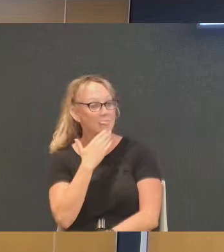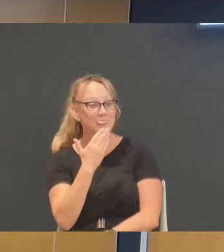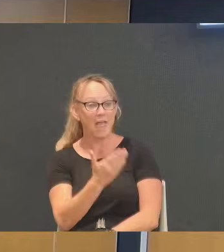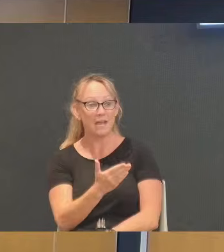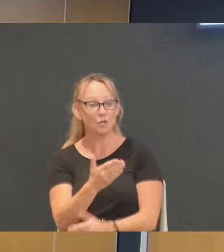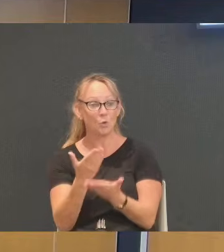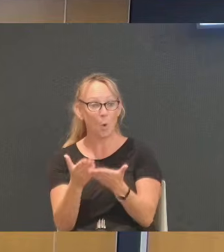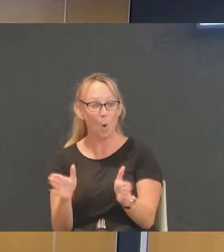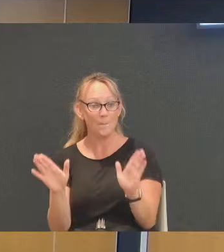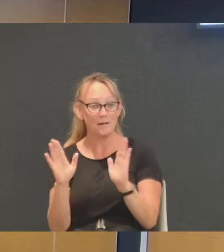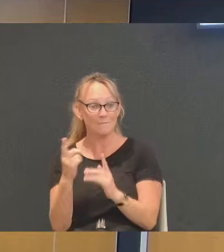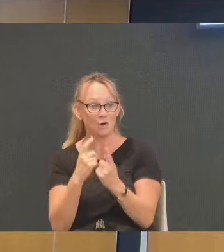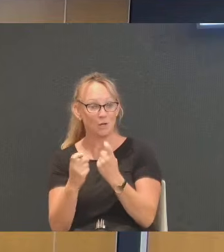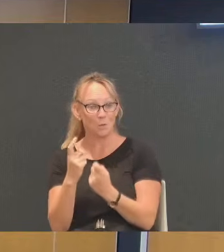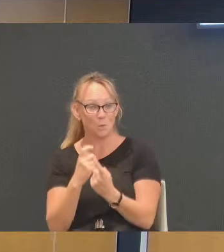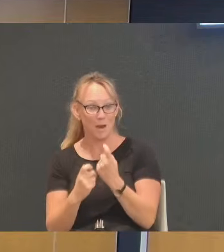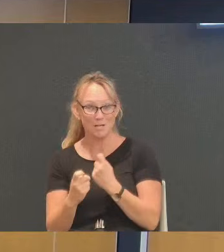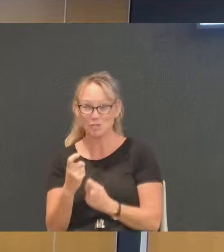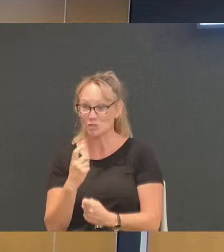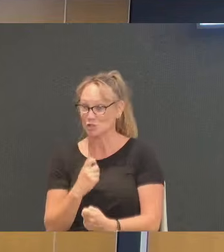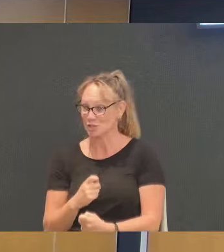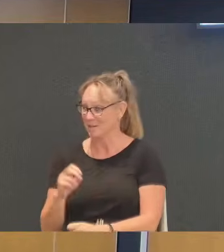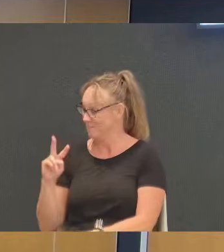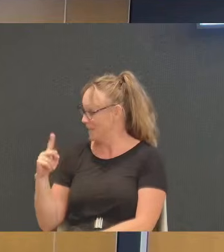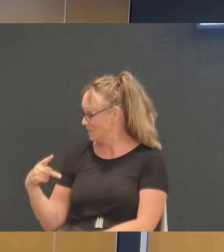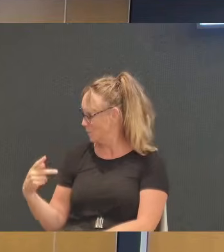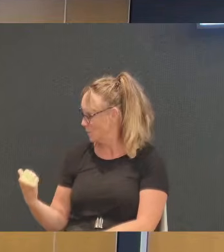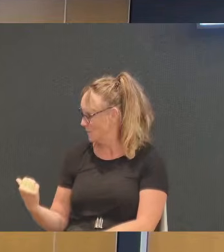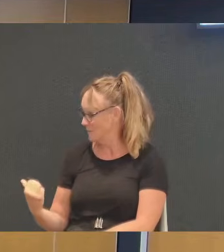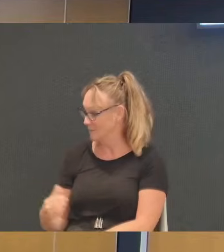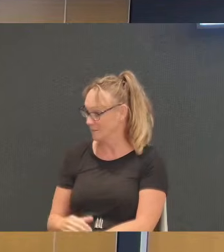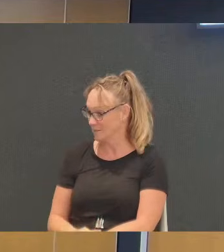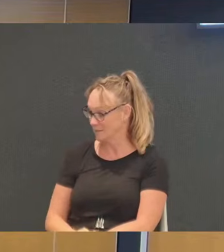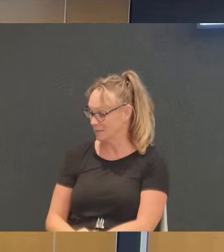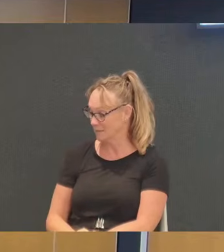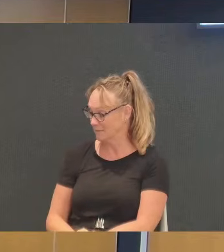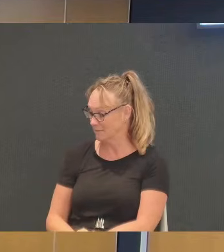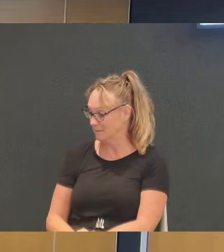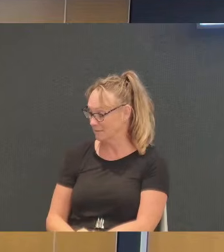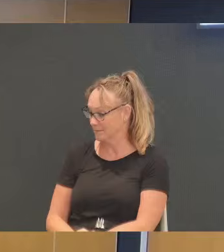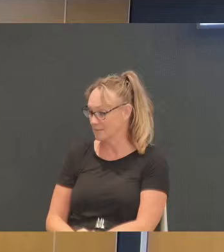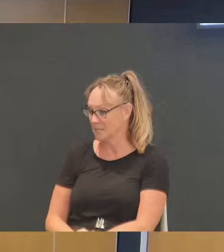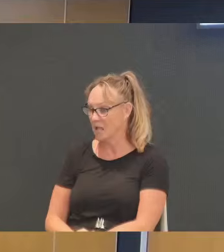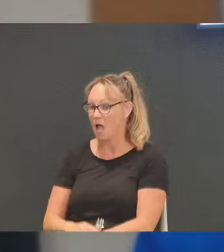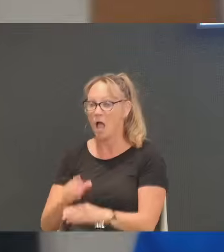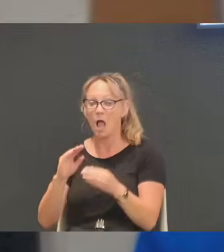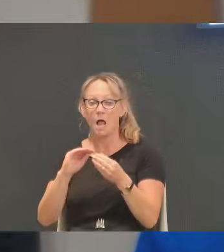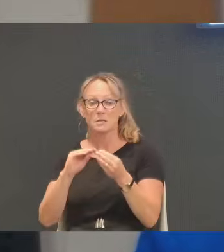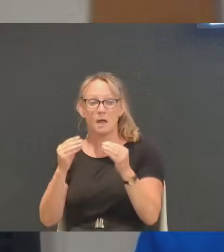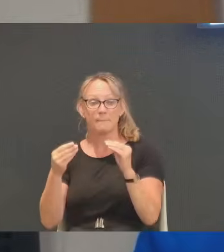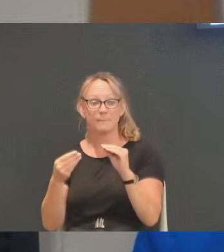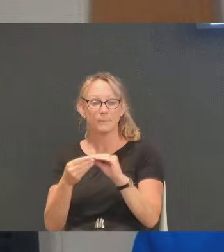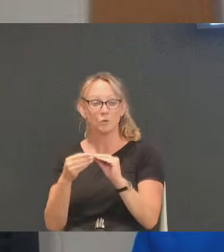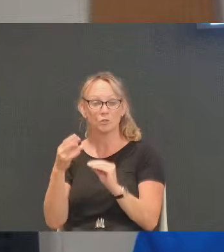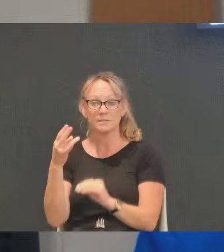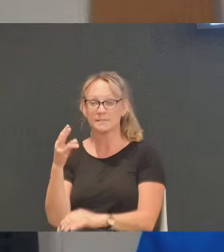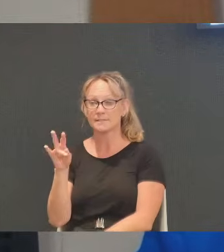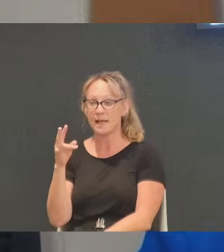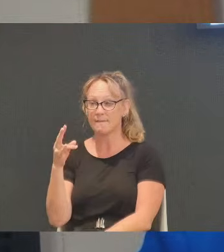or comments. Vice President Ree. I wanted to bring attention to item number 17 of dealing with the